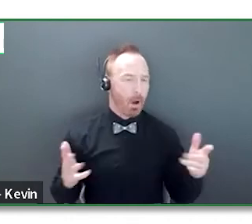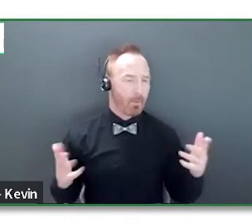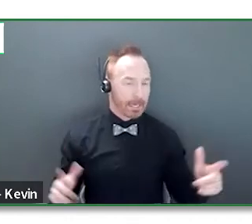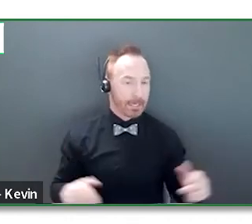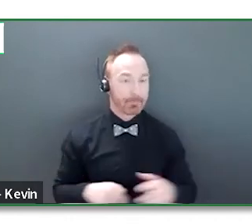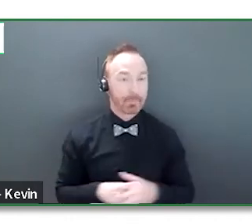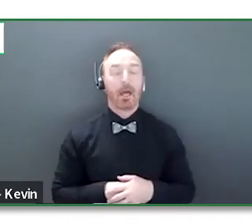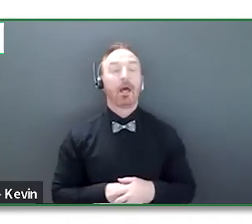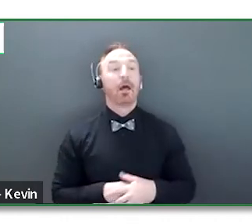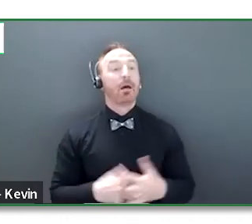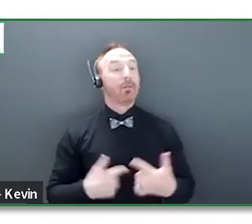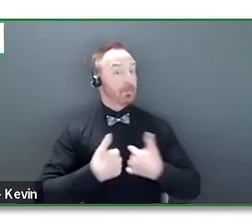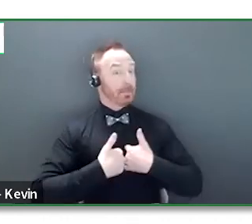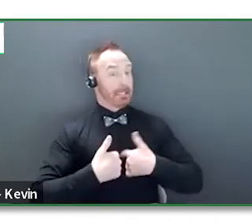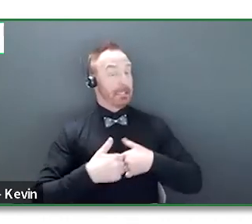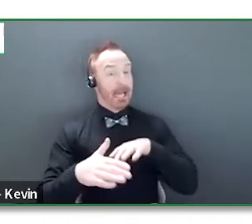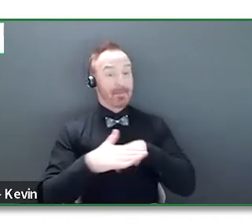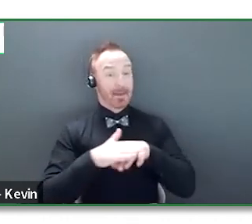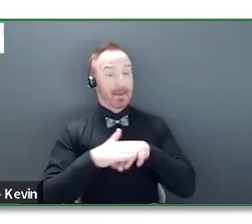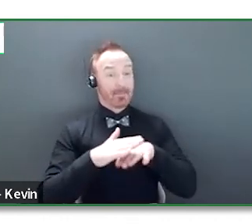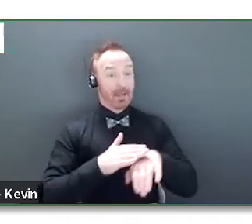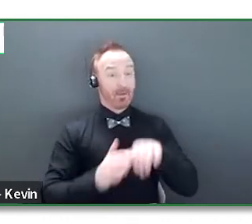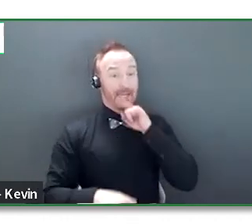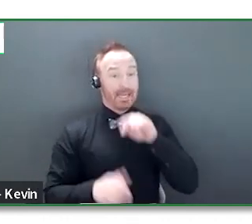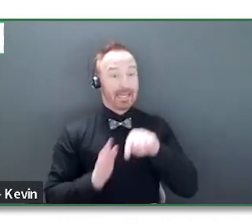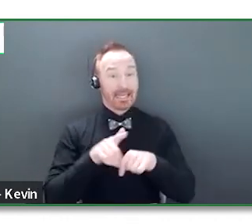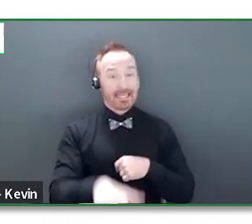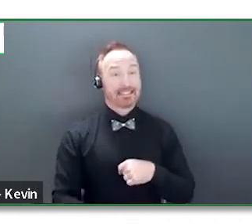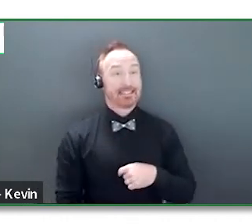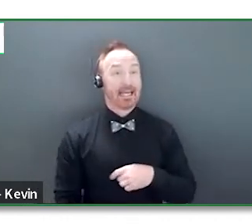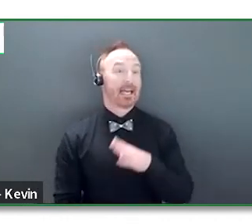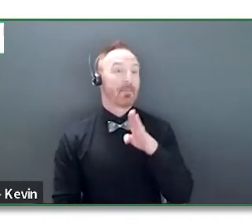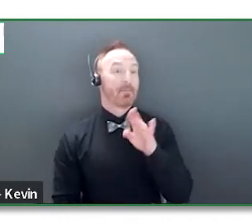also like bilingualism, like it's a shared responsibility um so everybody